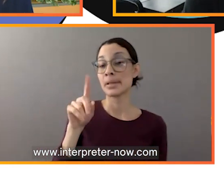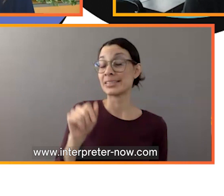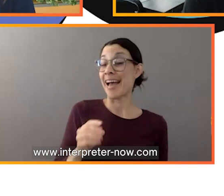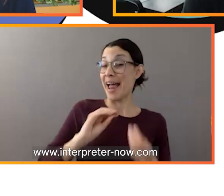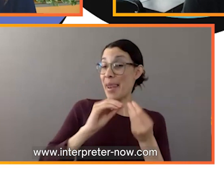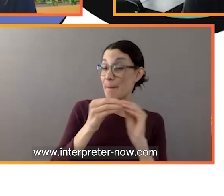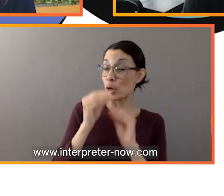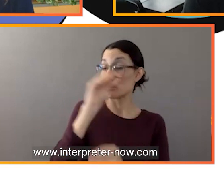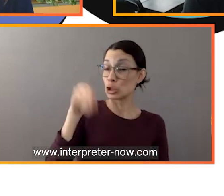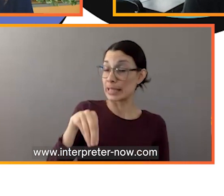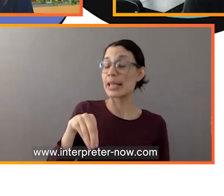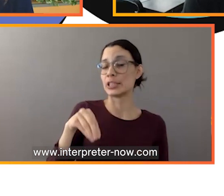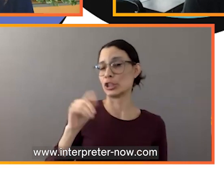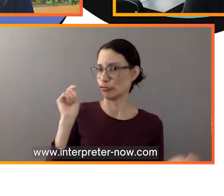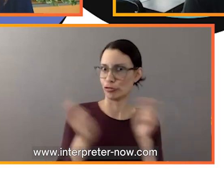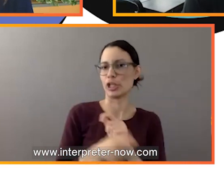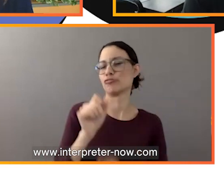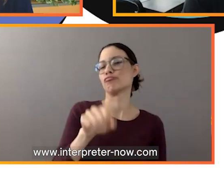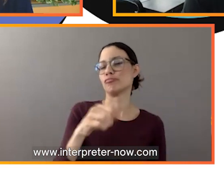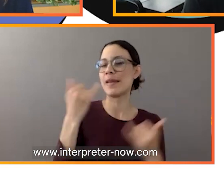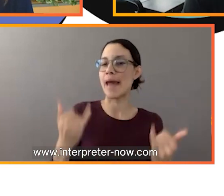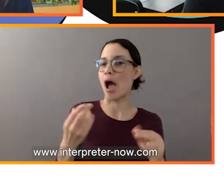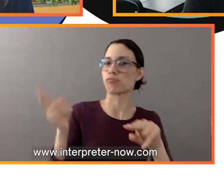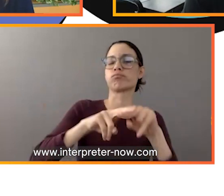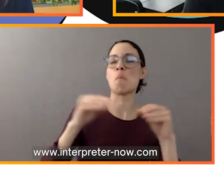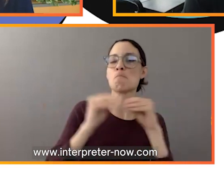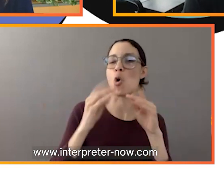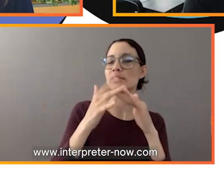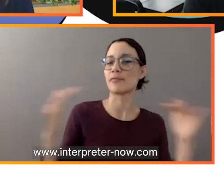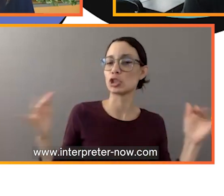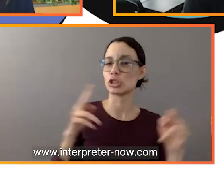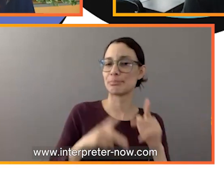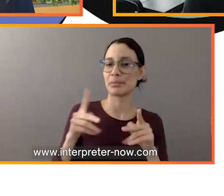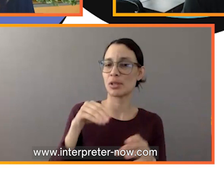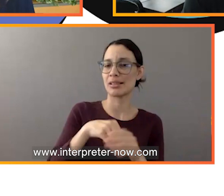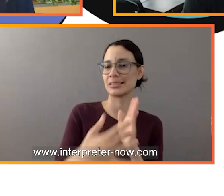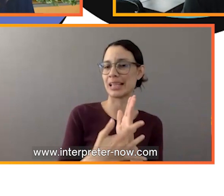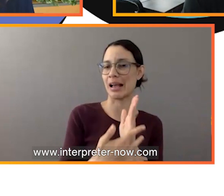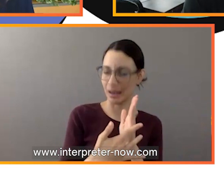Percentage wise, there are more diverse people in tech companies now.